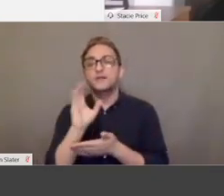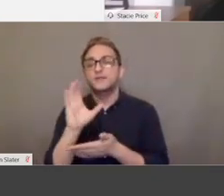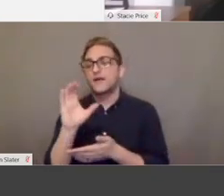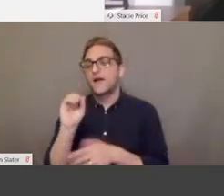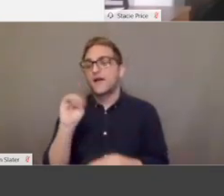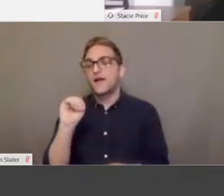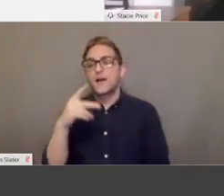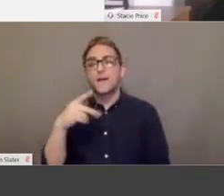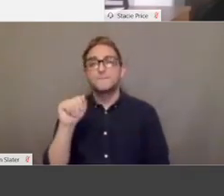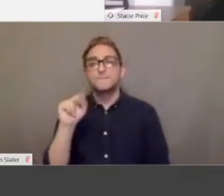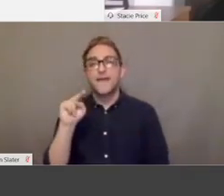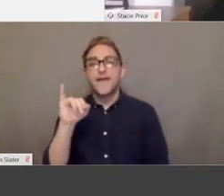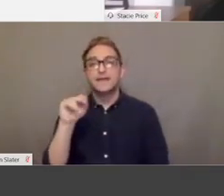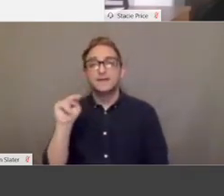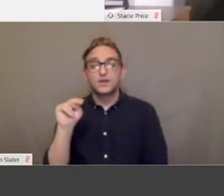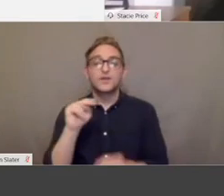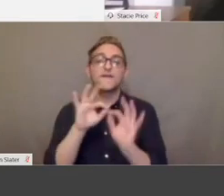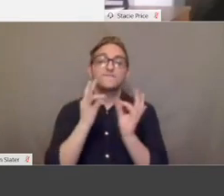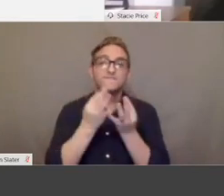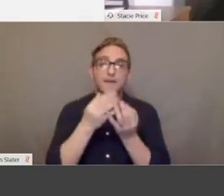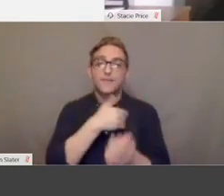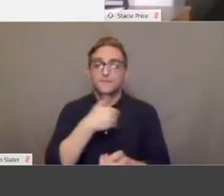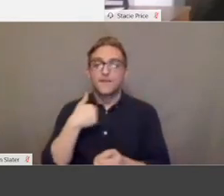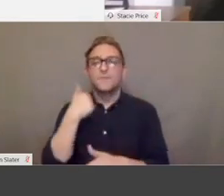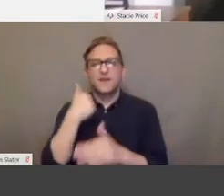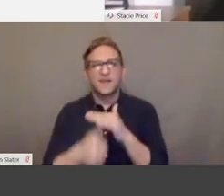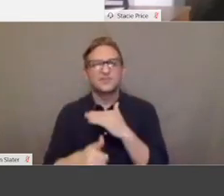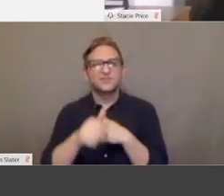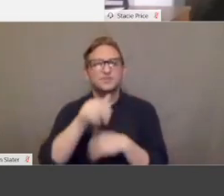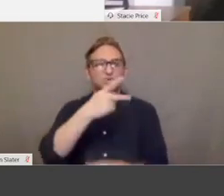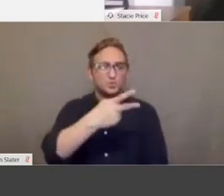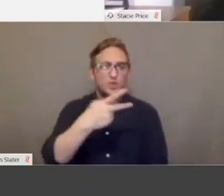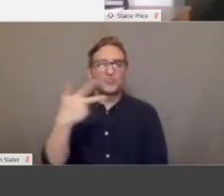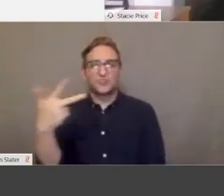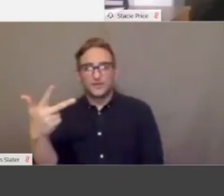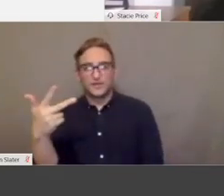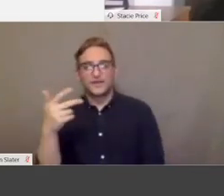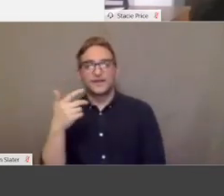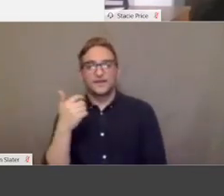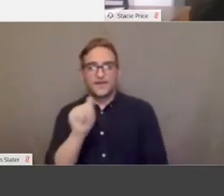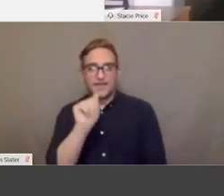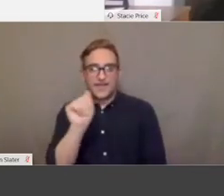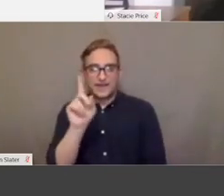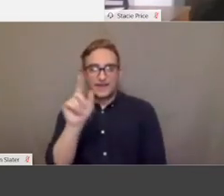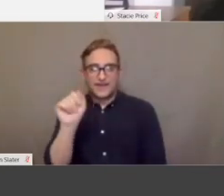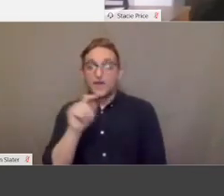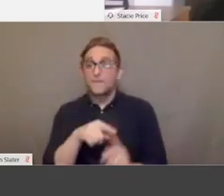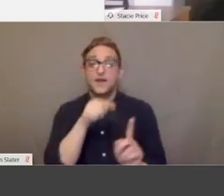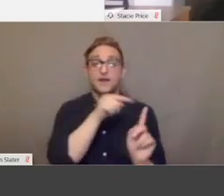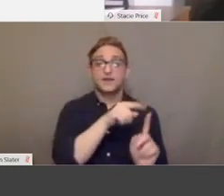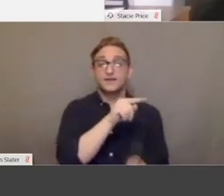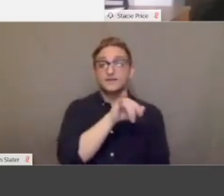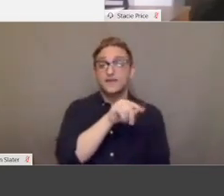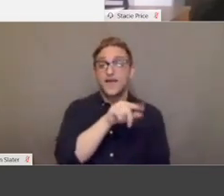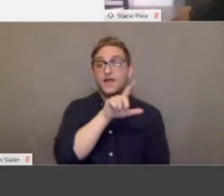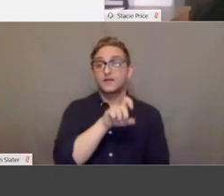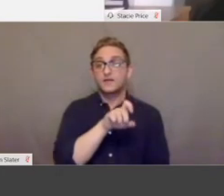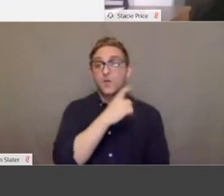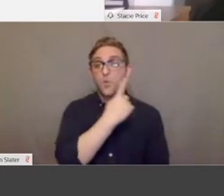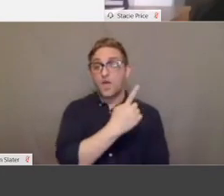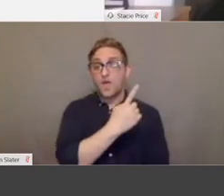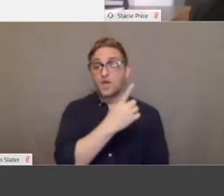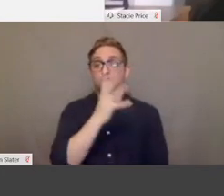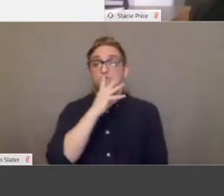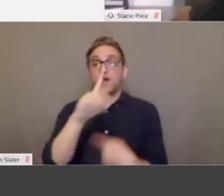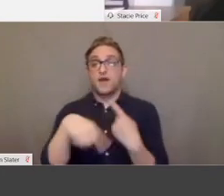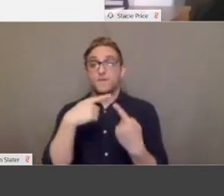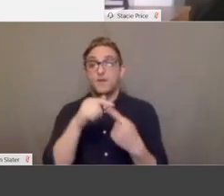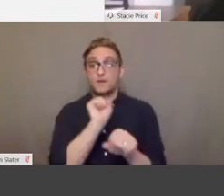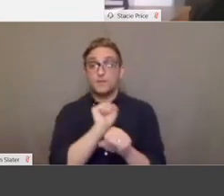Title II and III of the ADA but under Title 1 when it comes to employment there is a thing